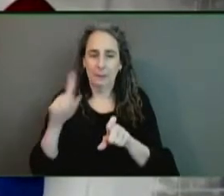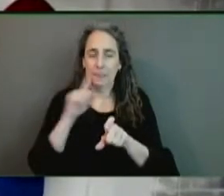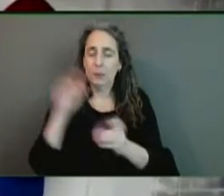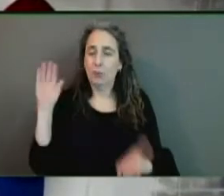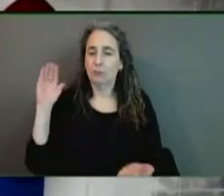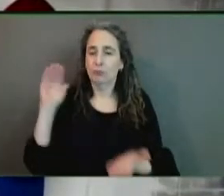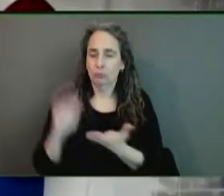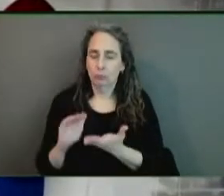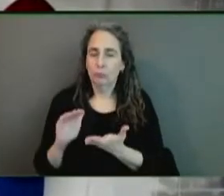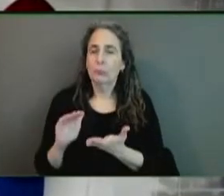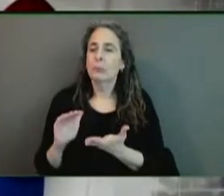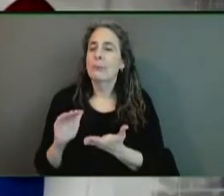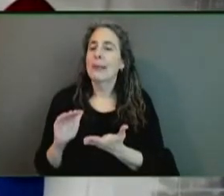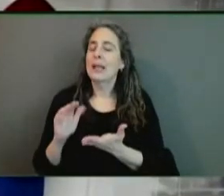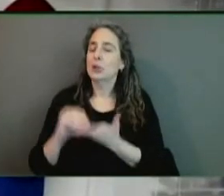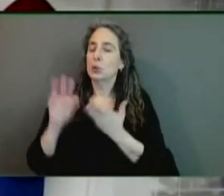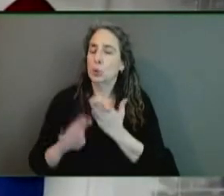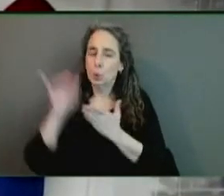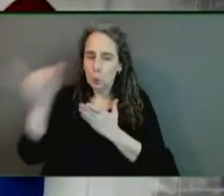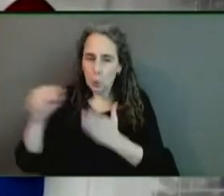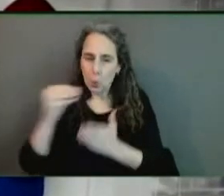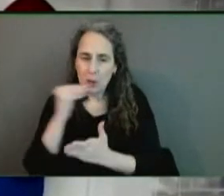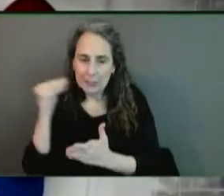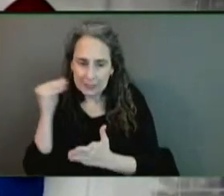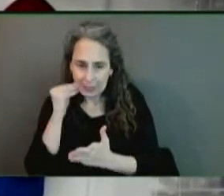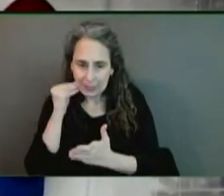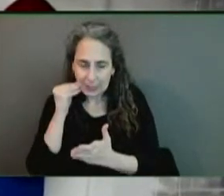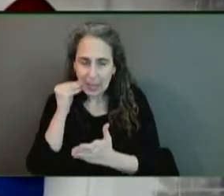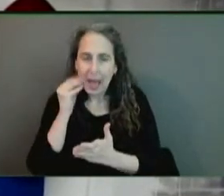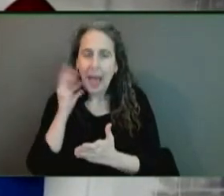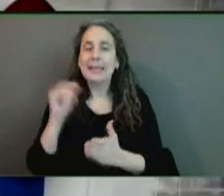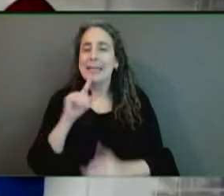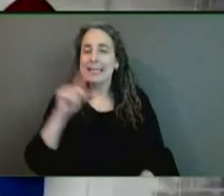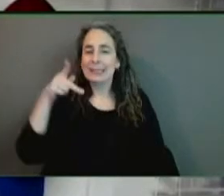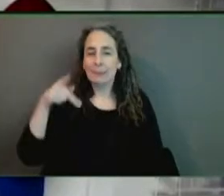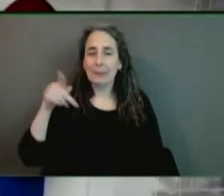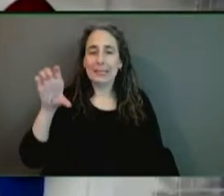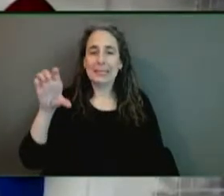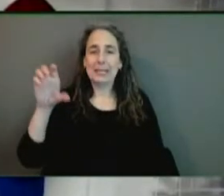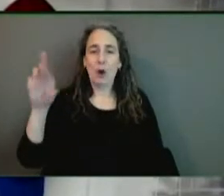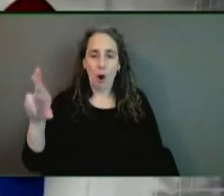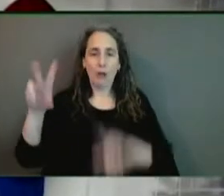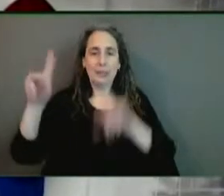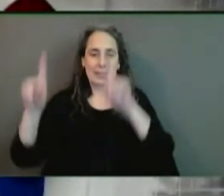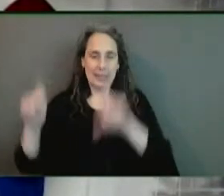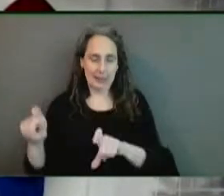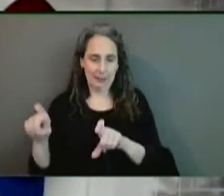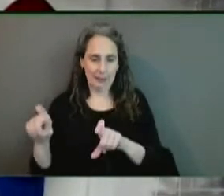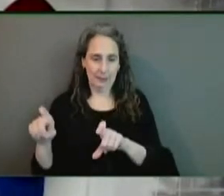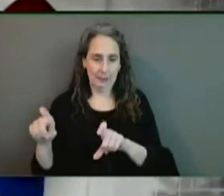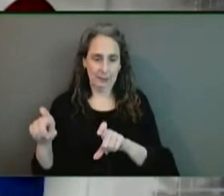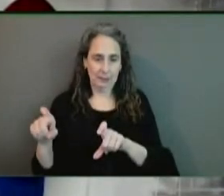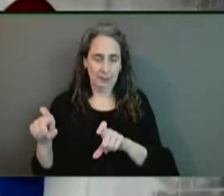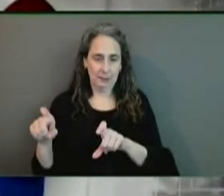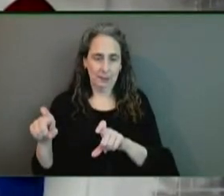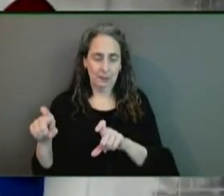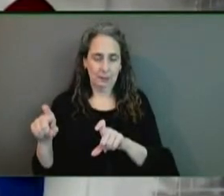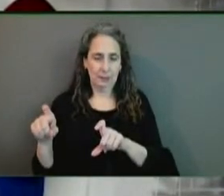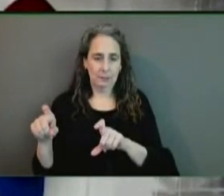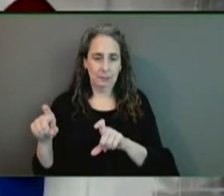testing in an effort to really minimize again. Student